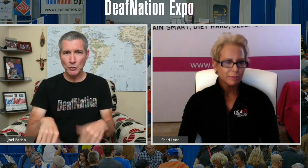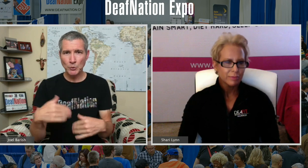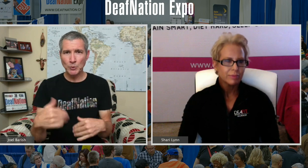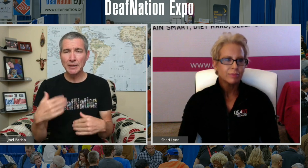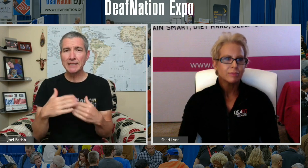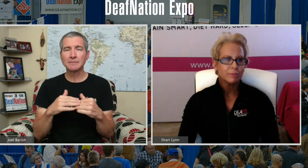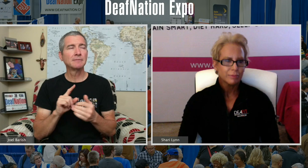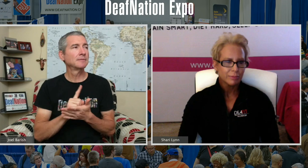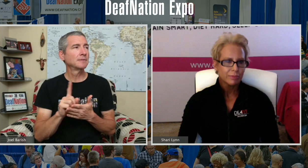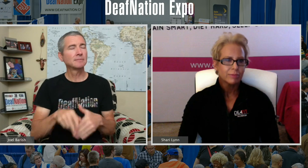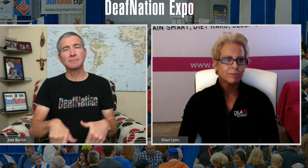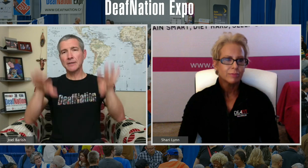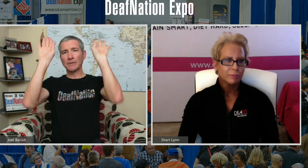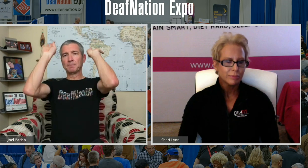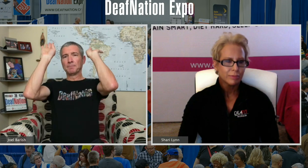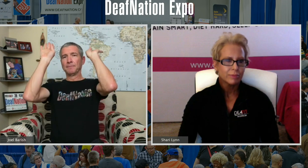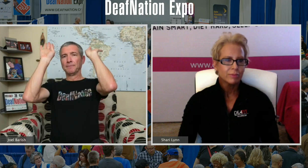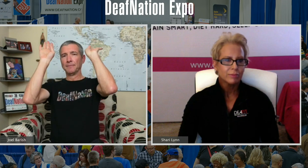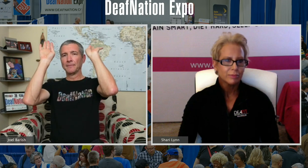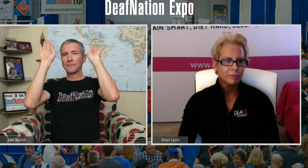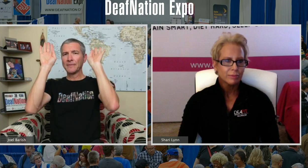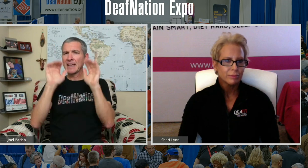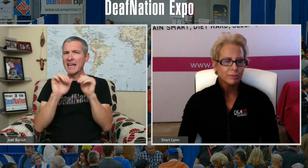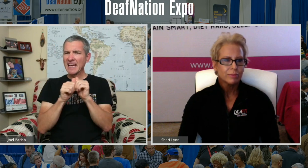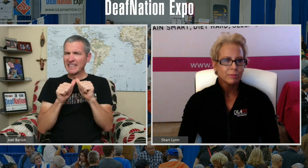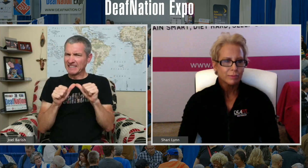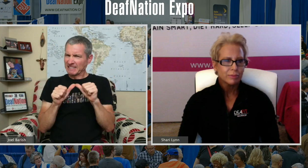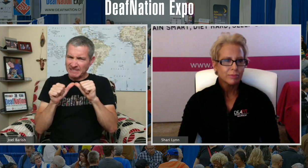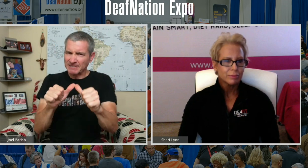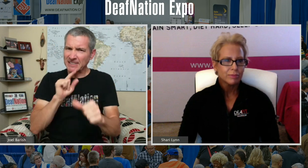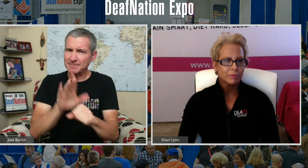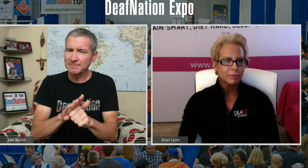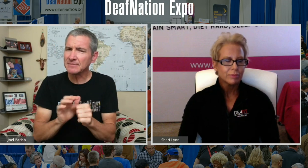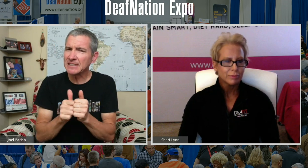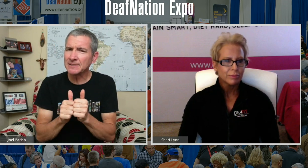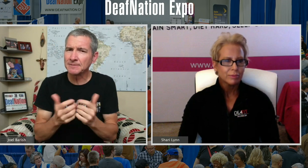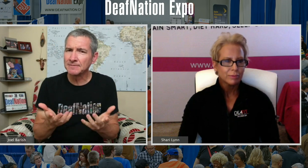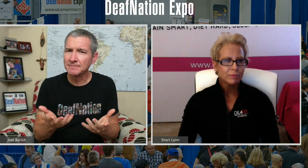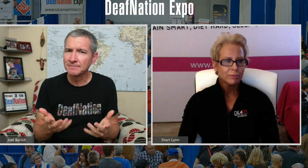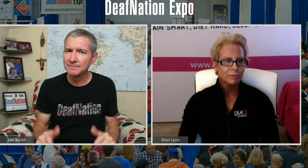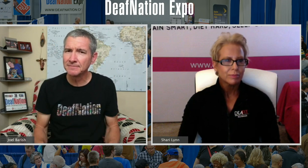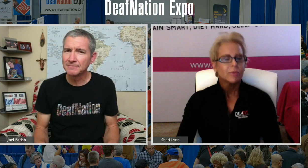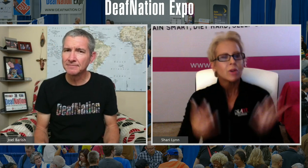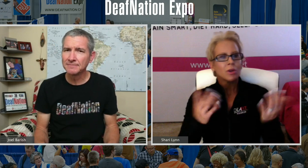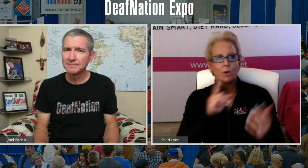It’s easy to give up after a week. How do you stay committed?